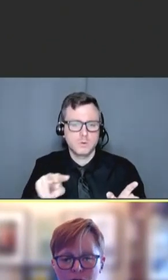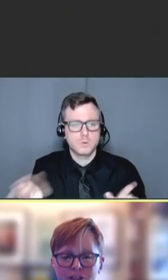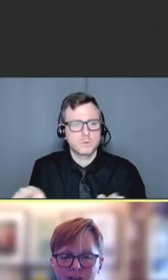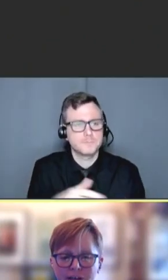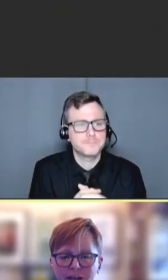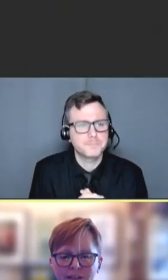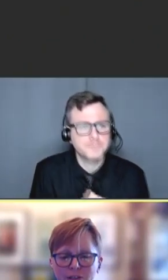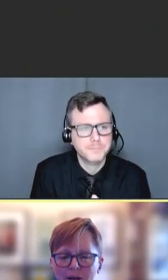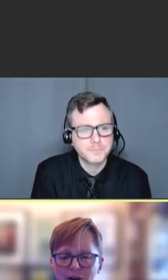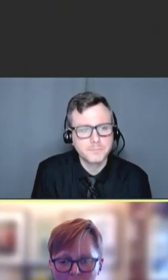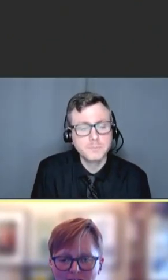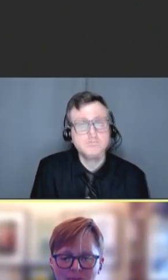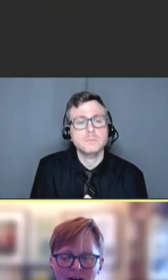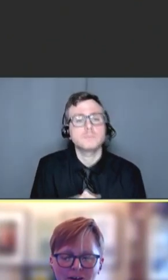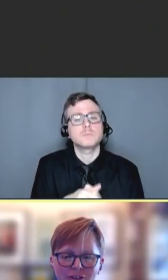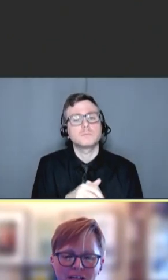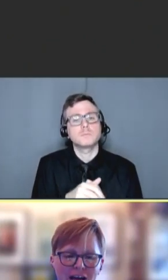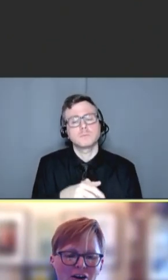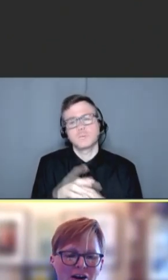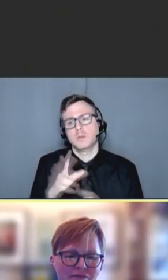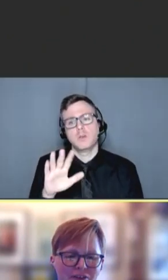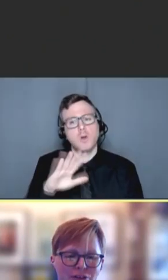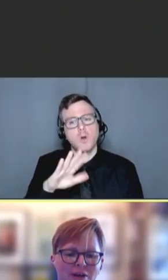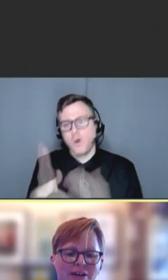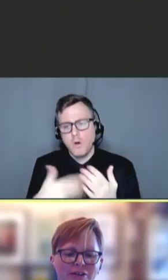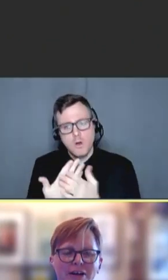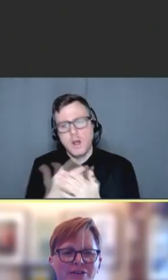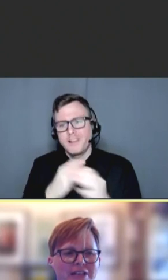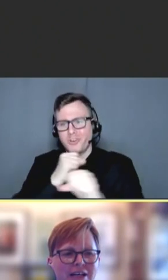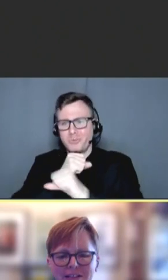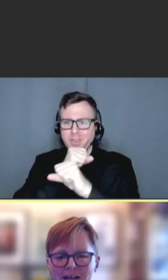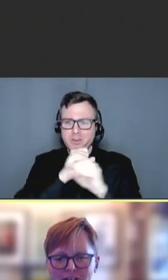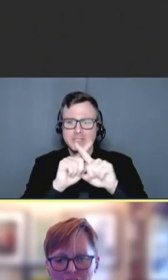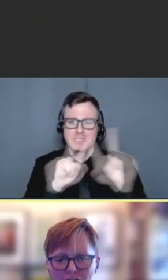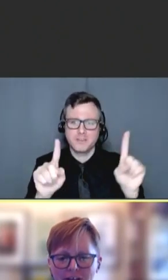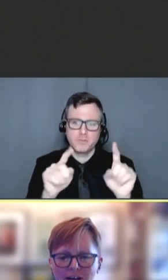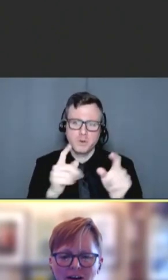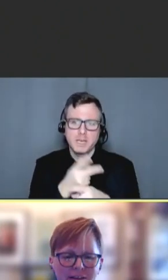So, fortunately, just like all of the barriers to care and fears around healthcare that I discussed